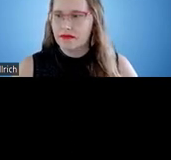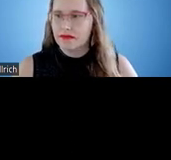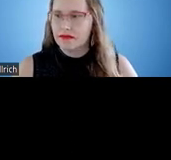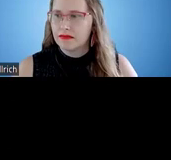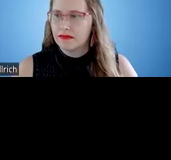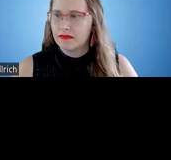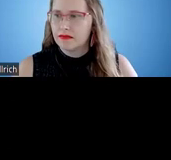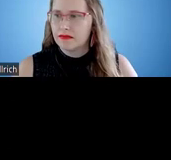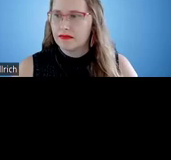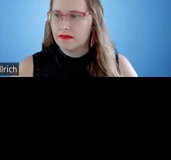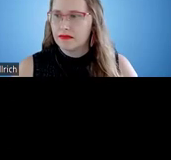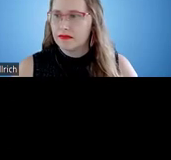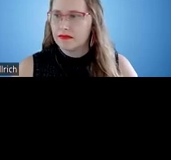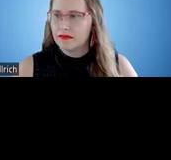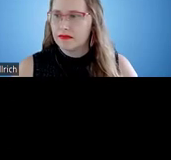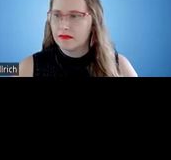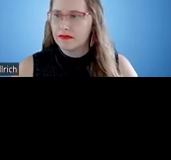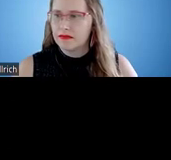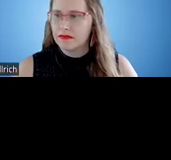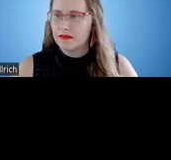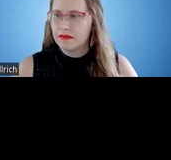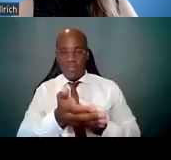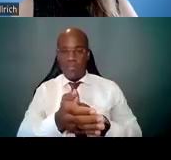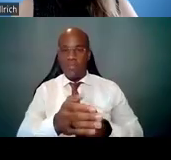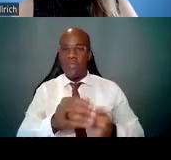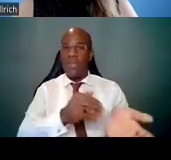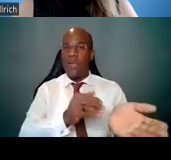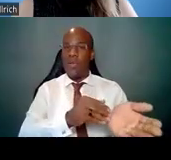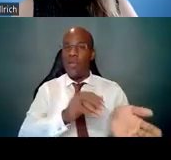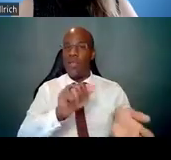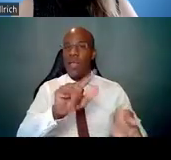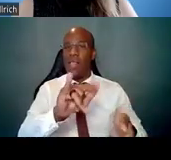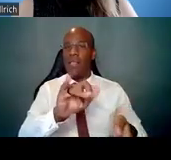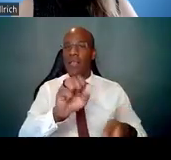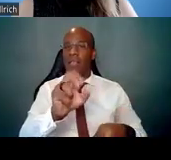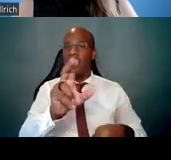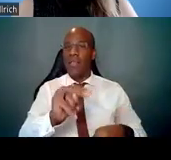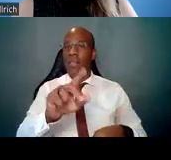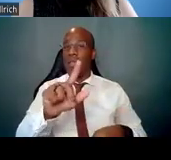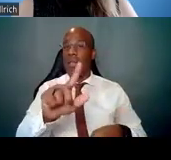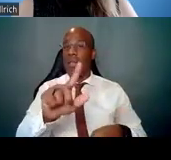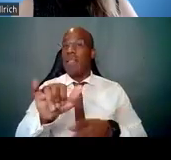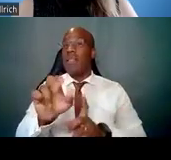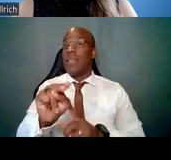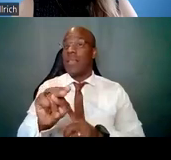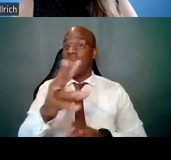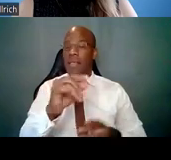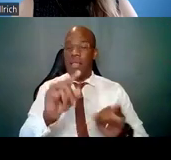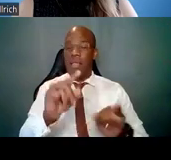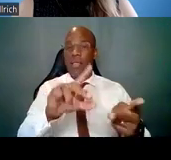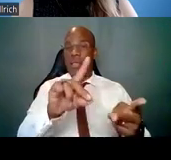Drs. Allison Lynne and Desiree Salazar, who you will not see on the screen today,